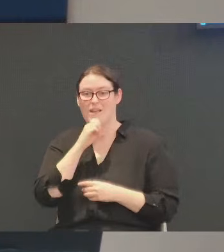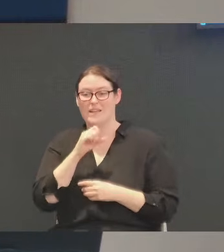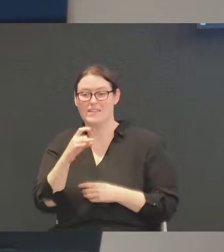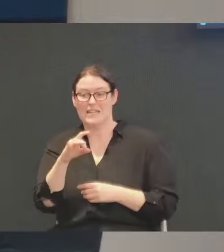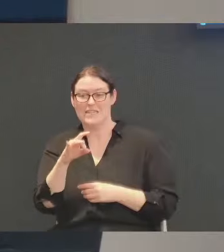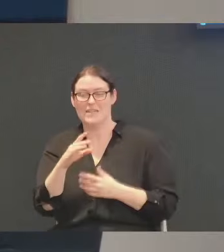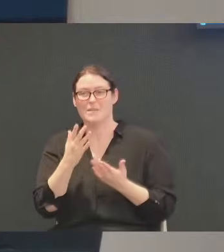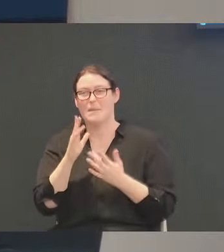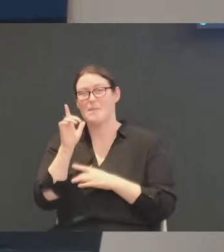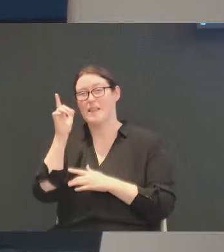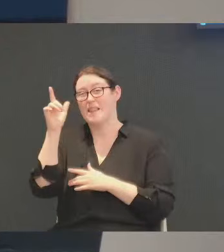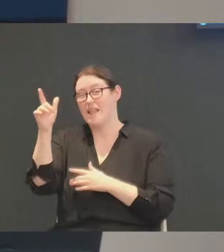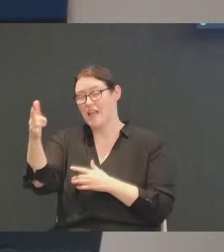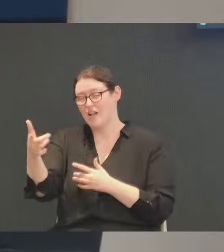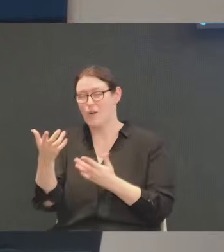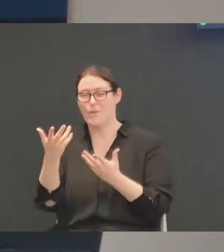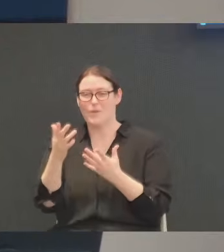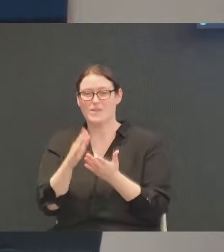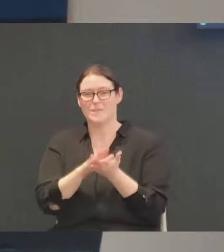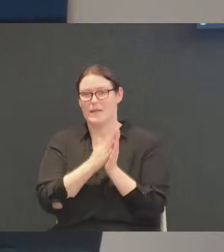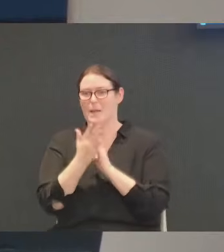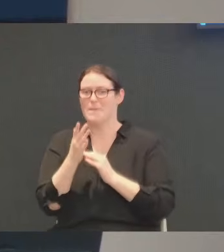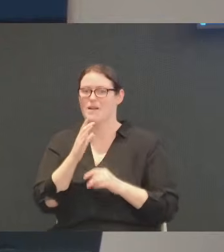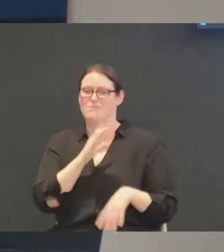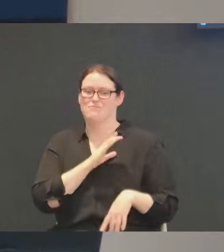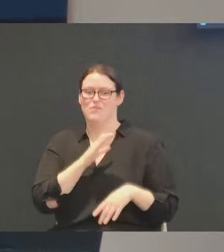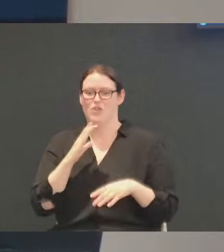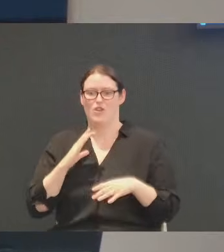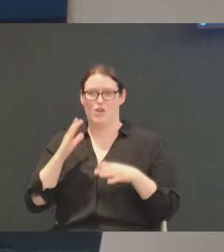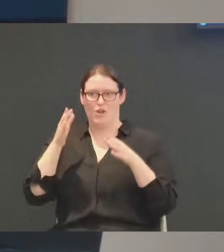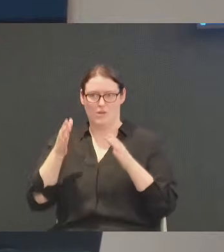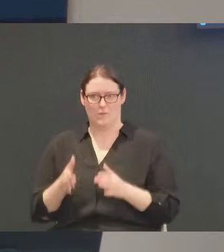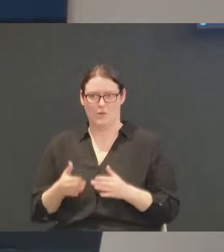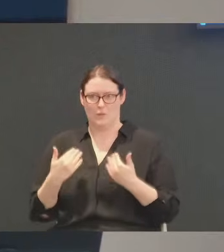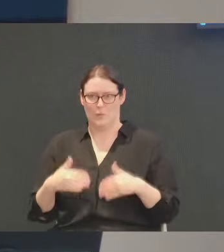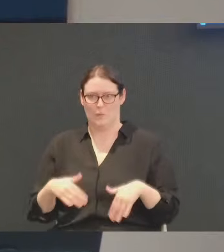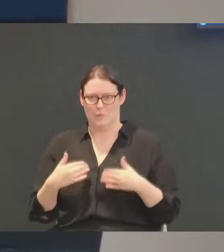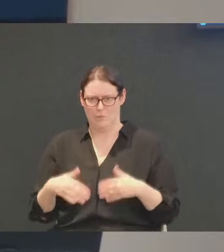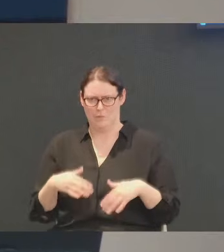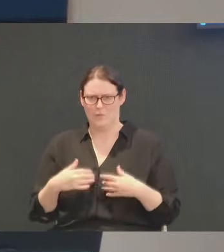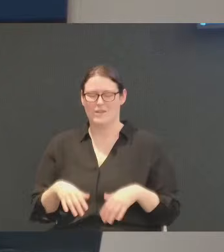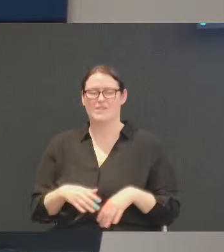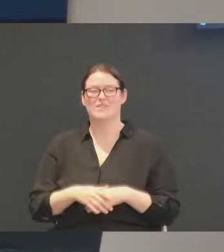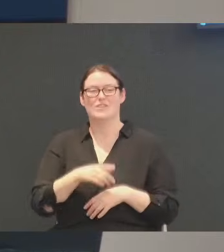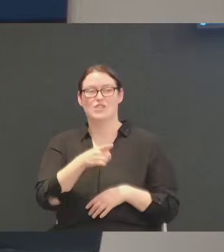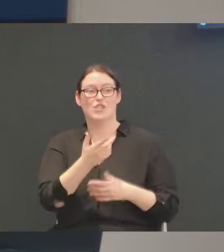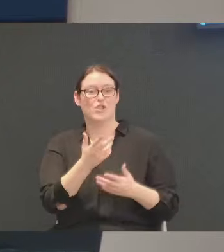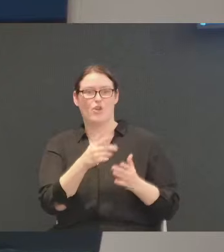seeking election to the United States Congress, Sunonny Renee James has already demonstrated the